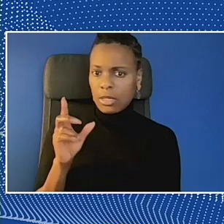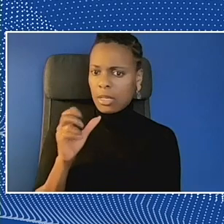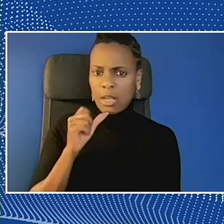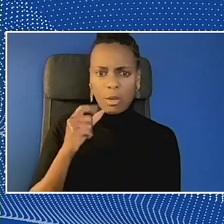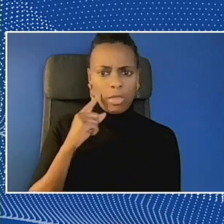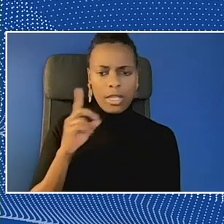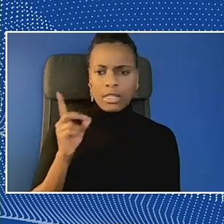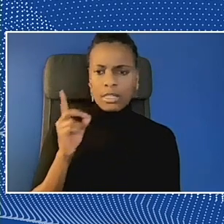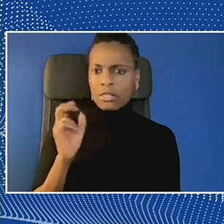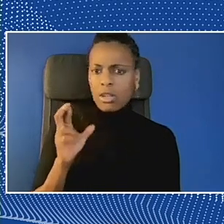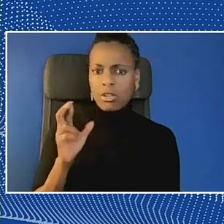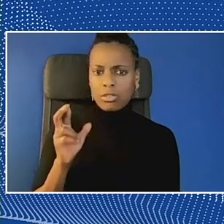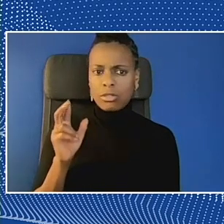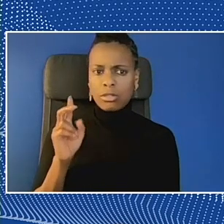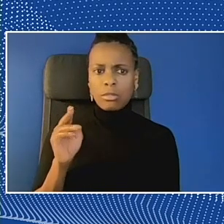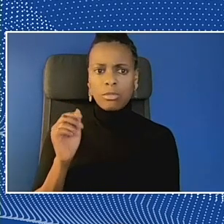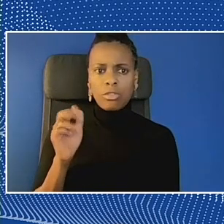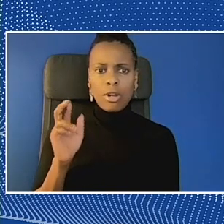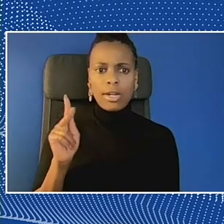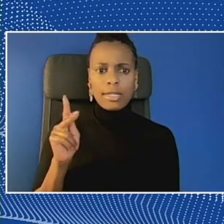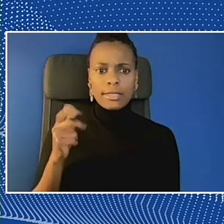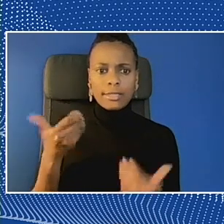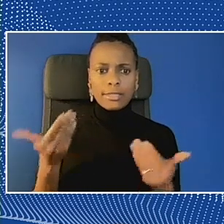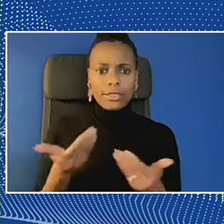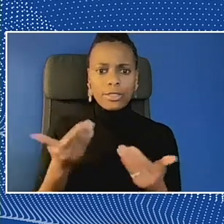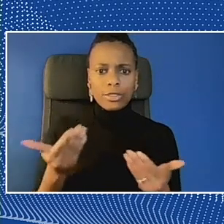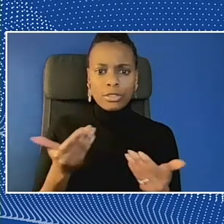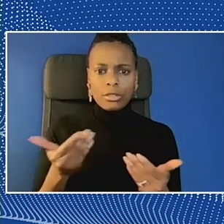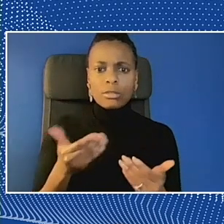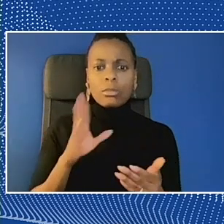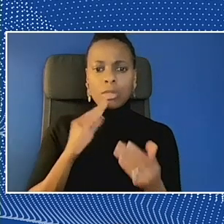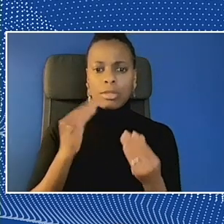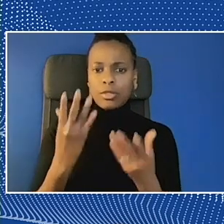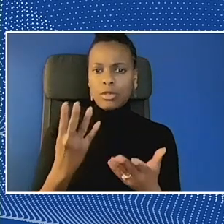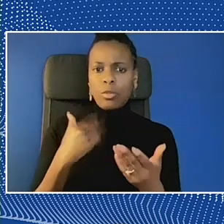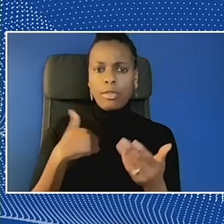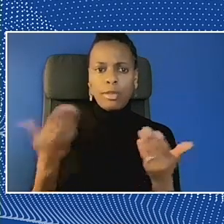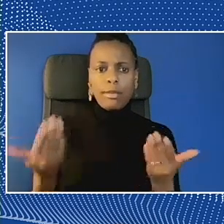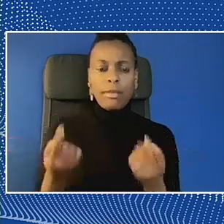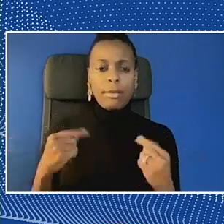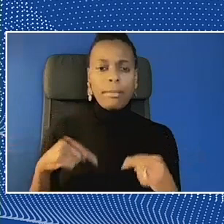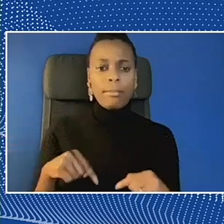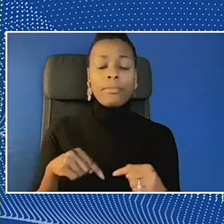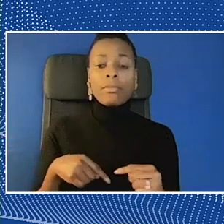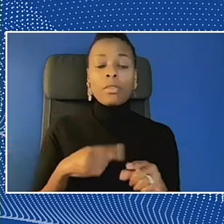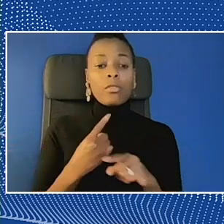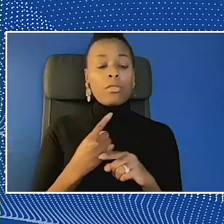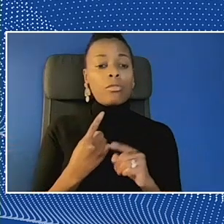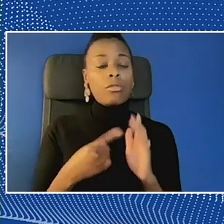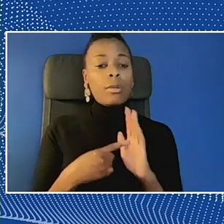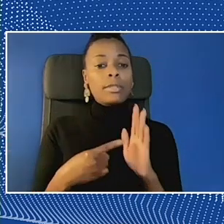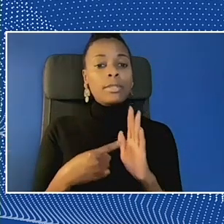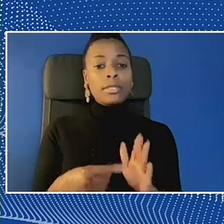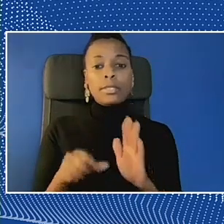But we'll let you know once they join us. Representing state attorneys general, we are joined by Yael Shavit. Good morning.